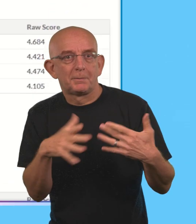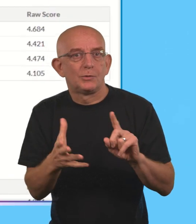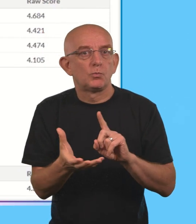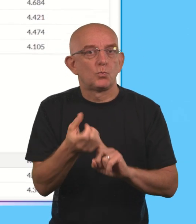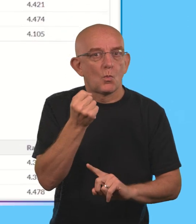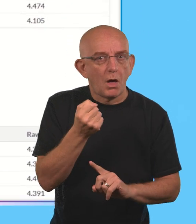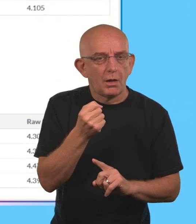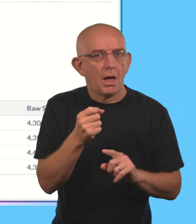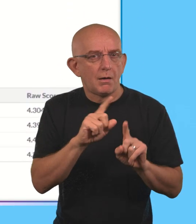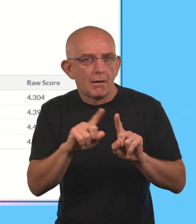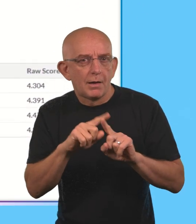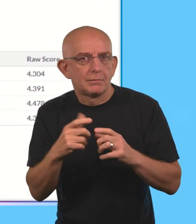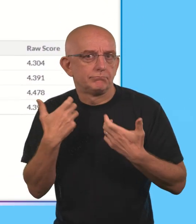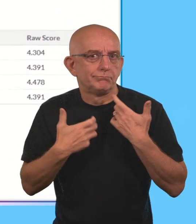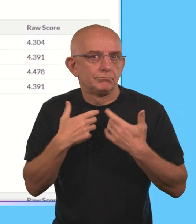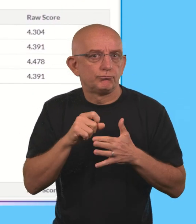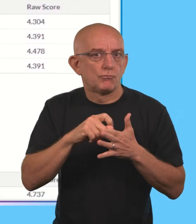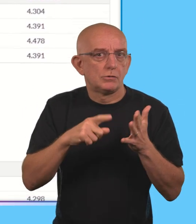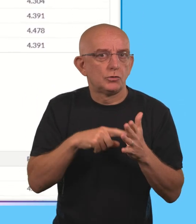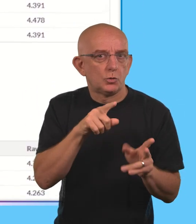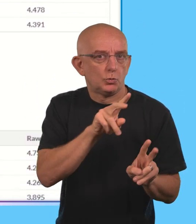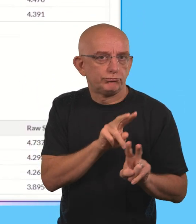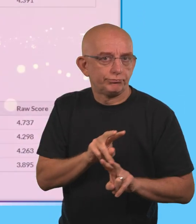and some interesting projects that you might want to keep an eye on.